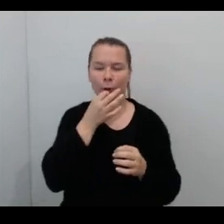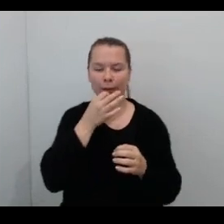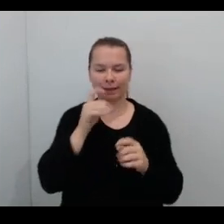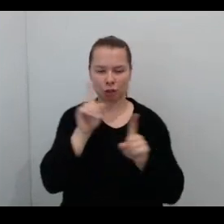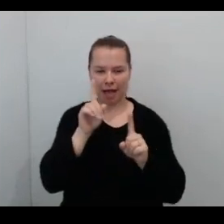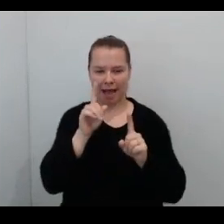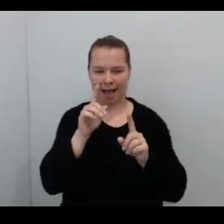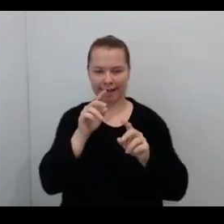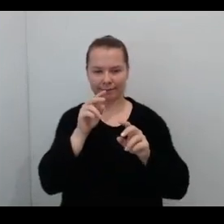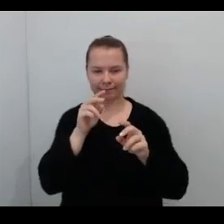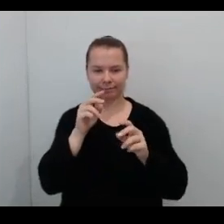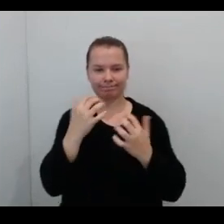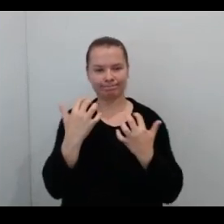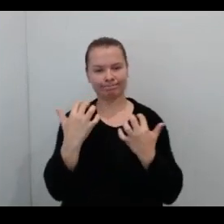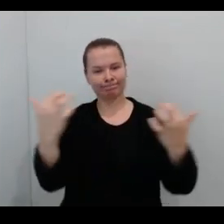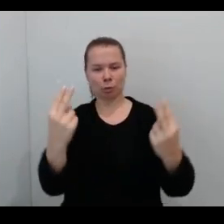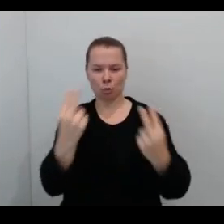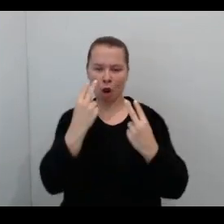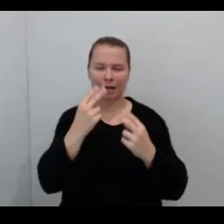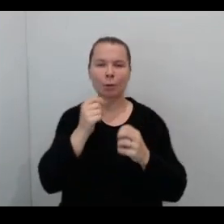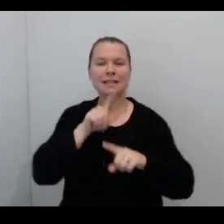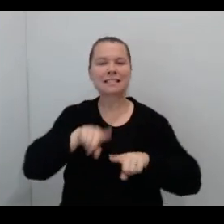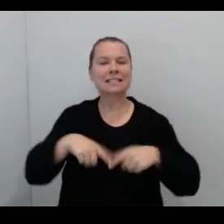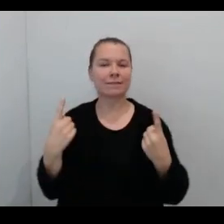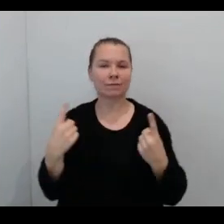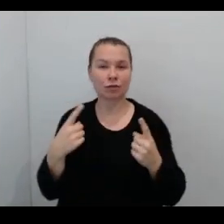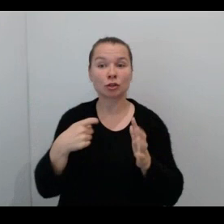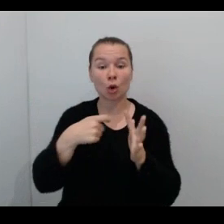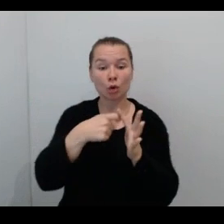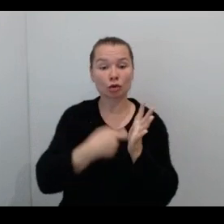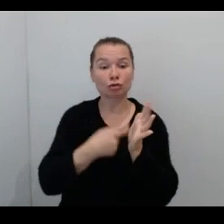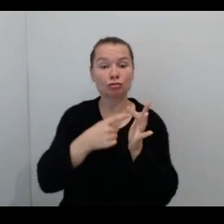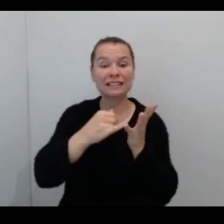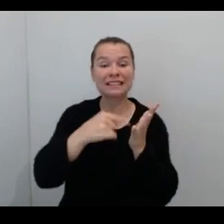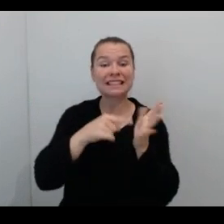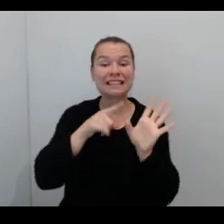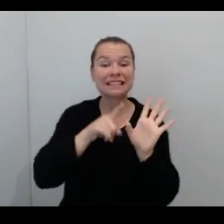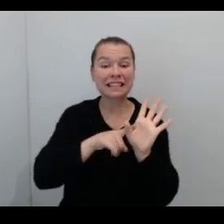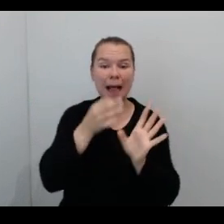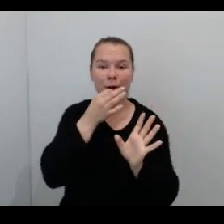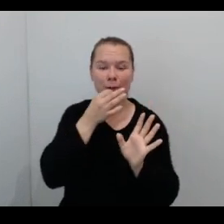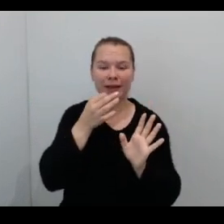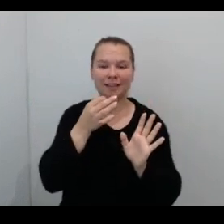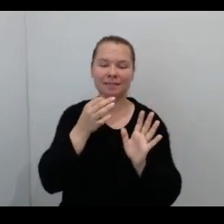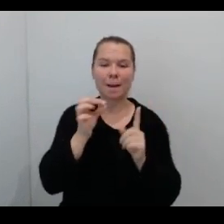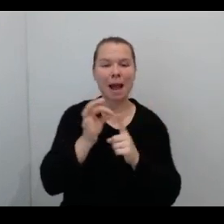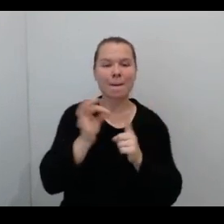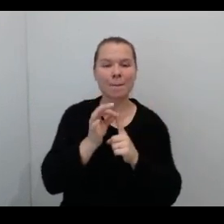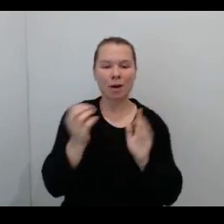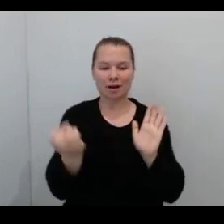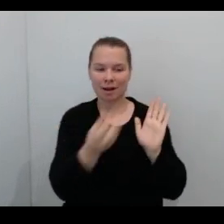Our presenters have done some comprehensive slides that you can use as a handout.